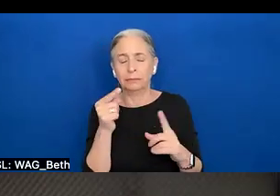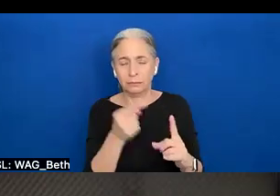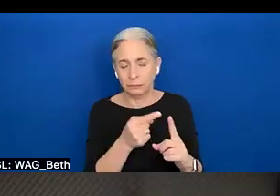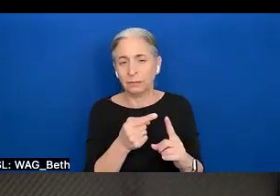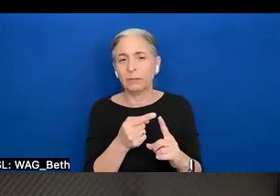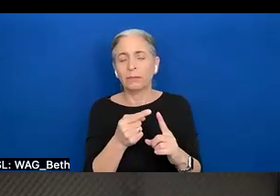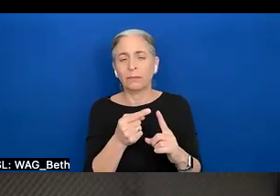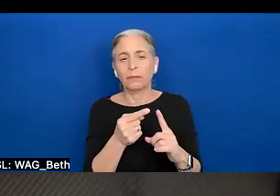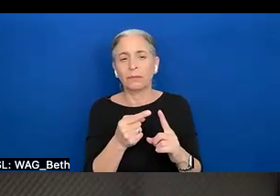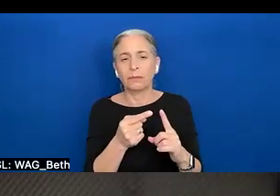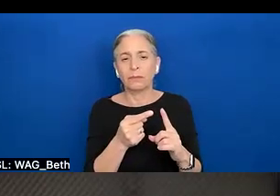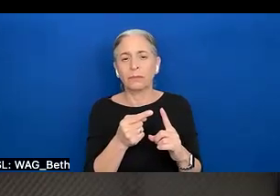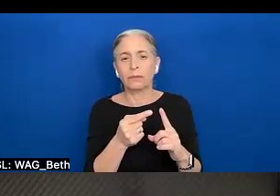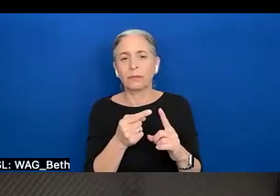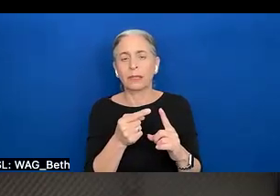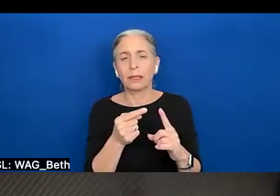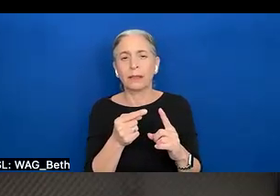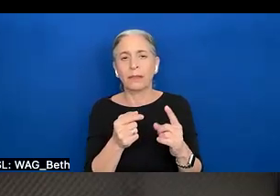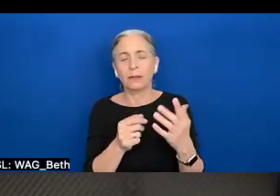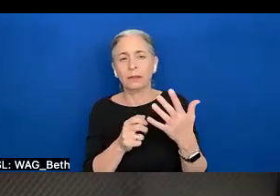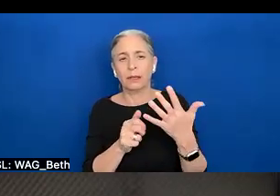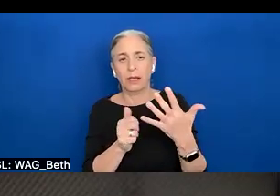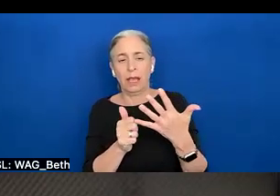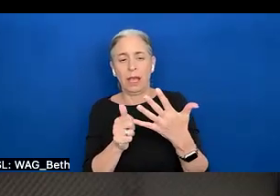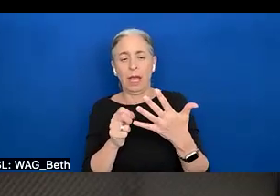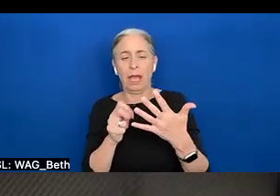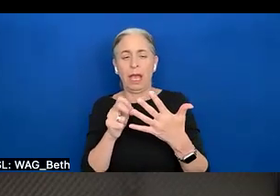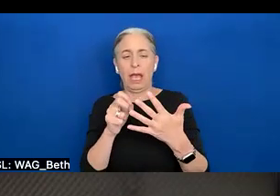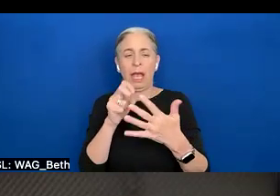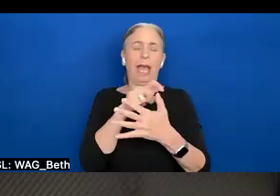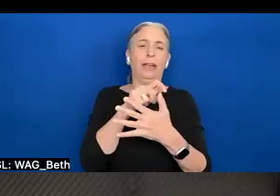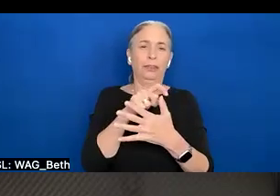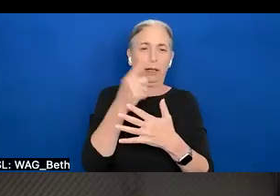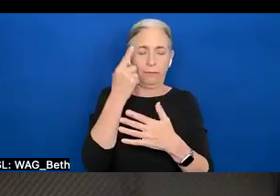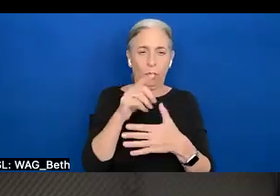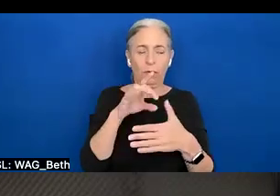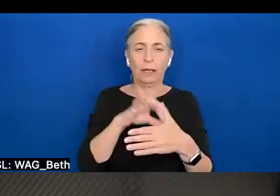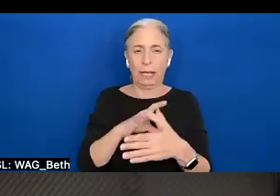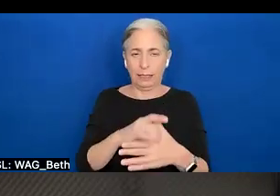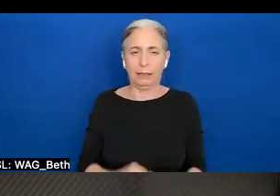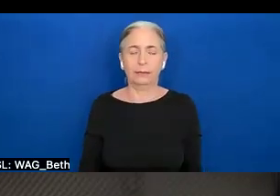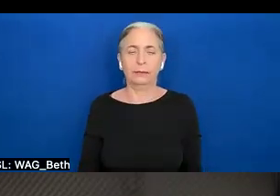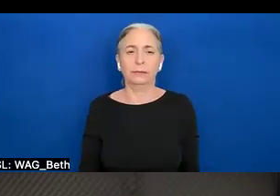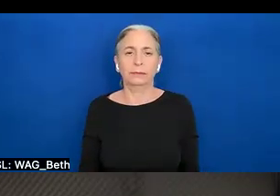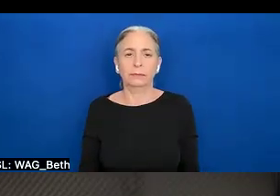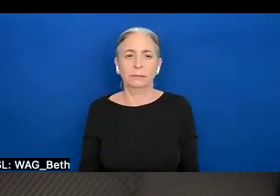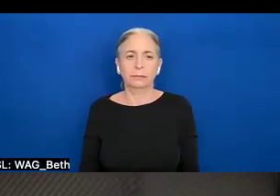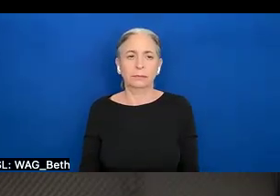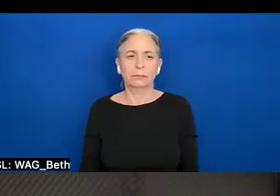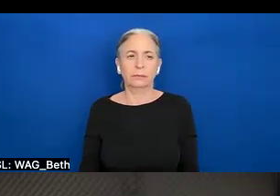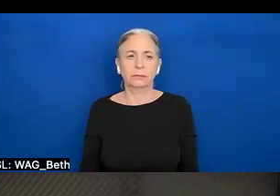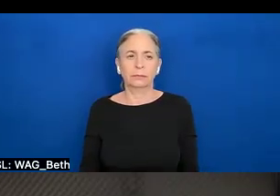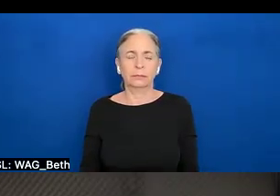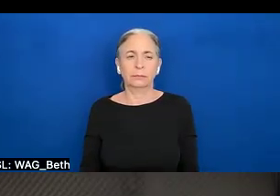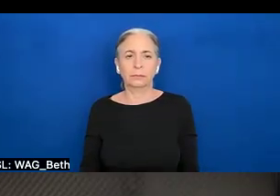there is a hierarchy on the content.